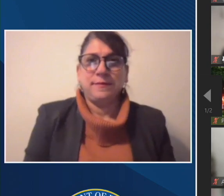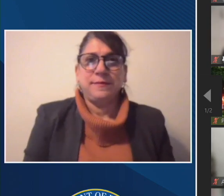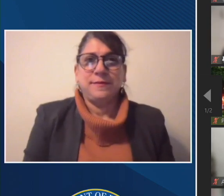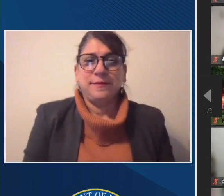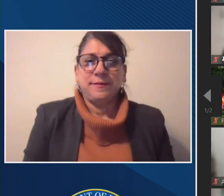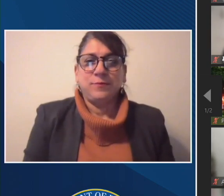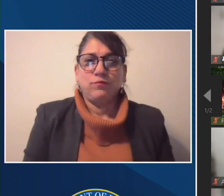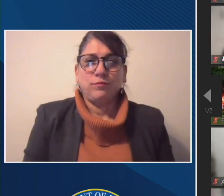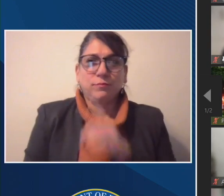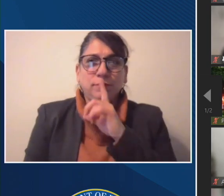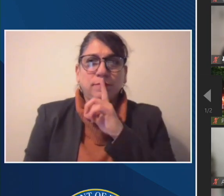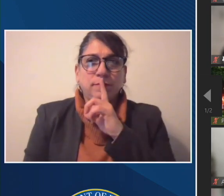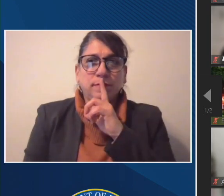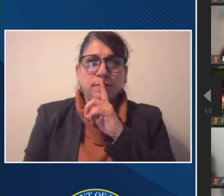Alyssa, are you with us today?